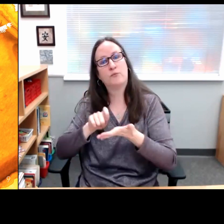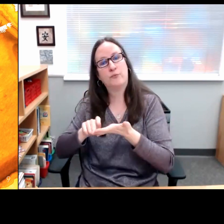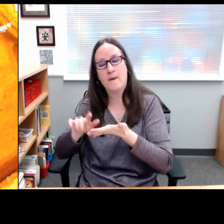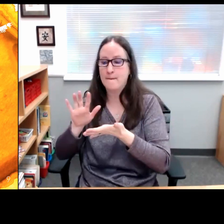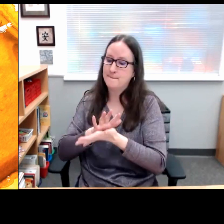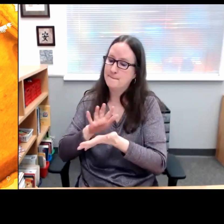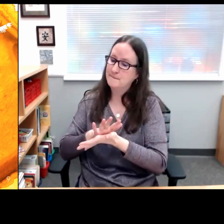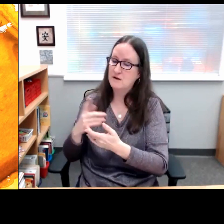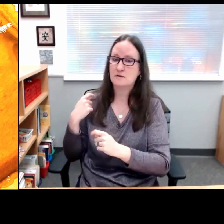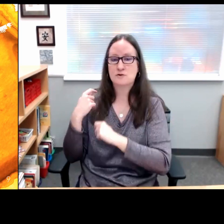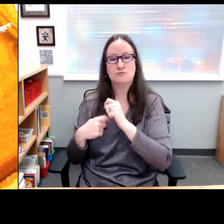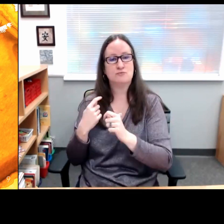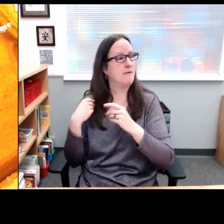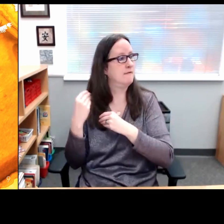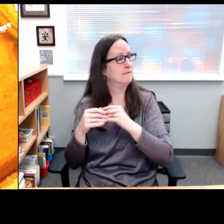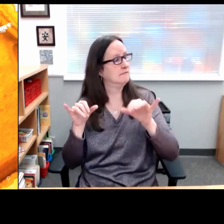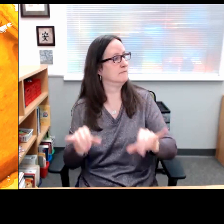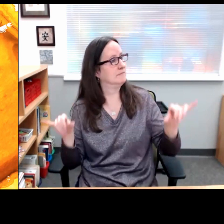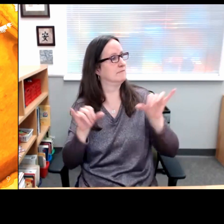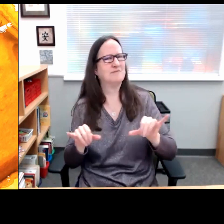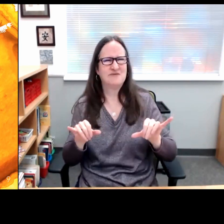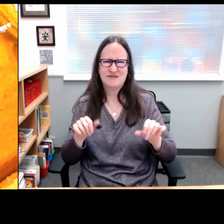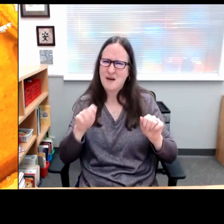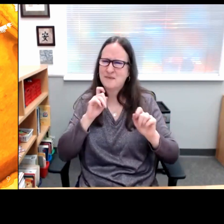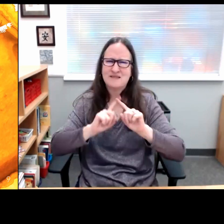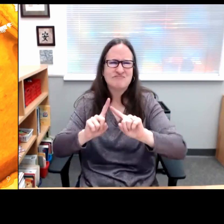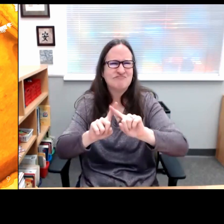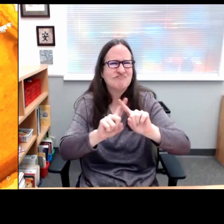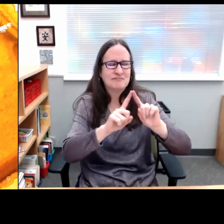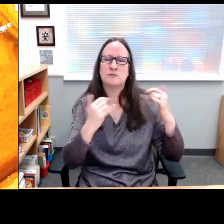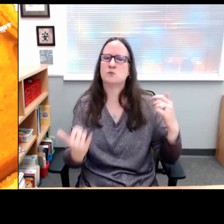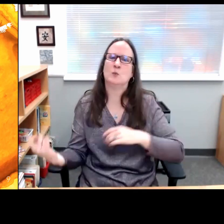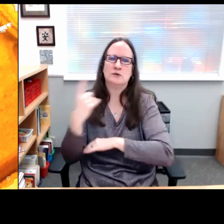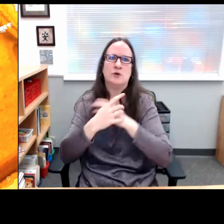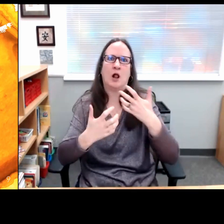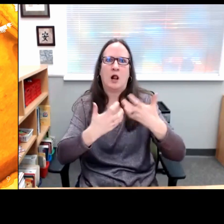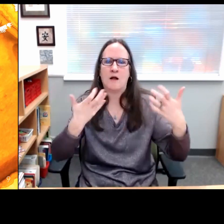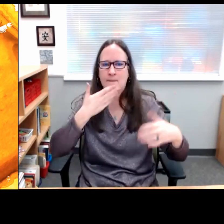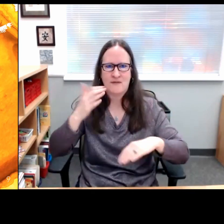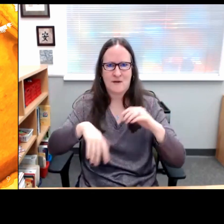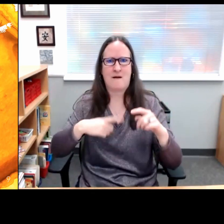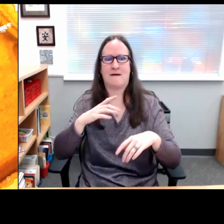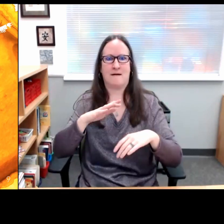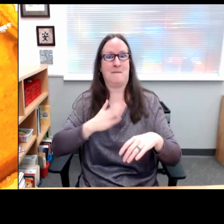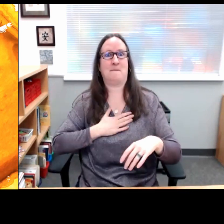Often when talking about intelligence and writing papers. Traditionally, they work on things that